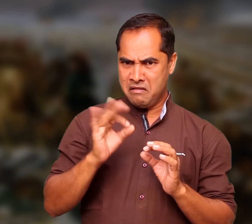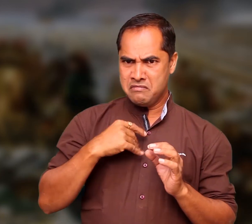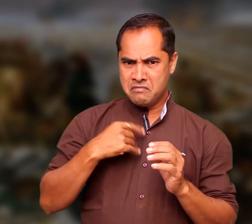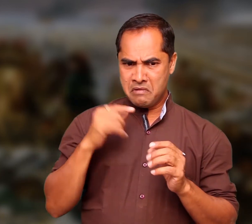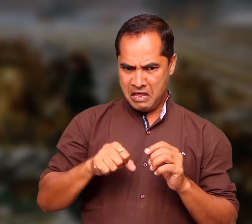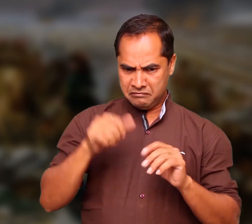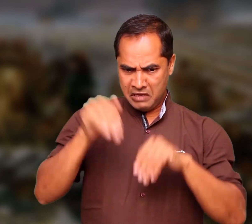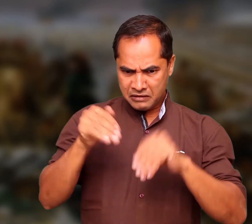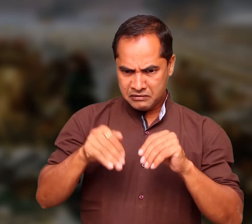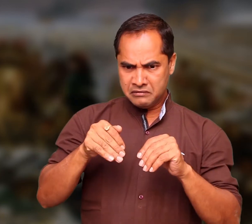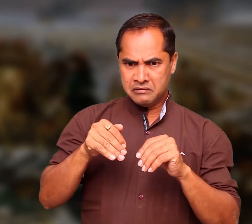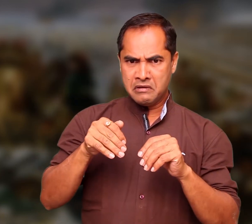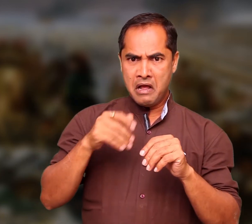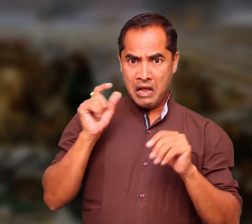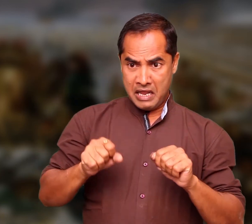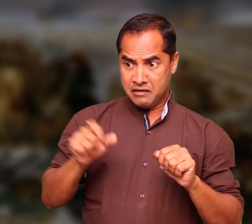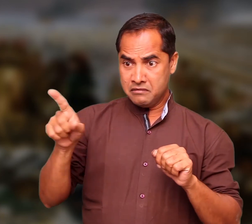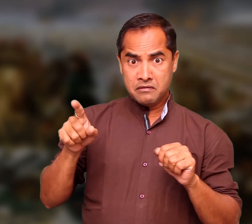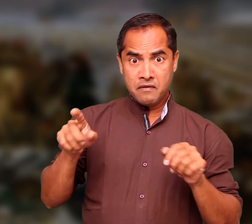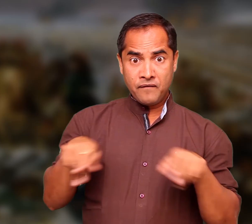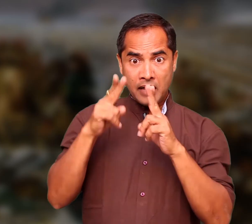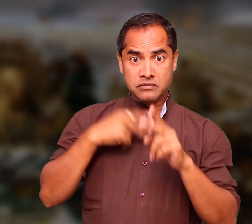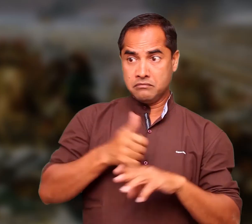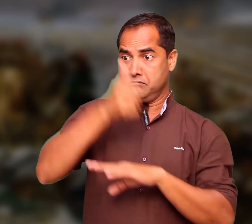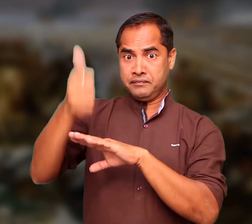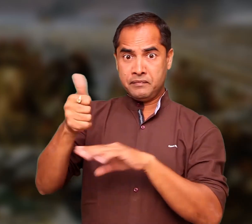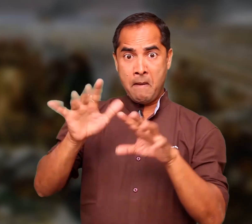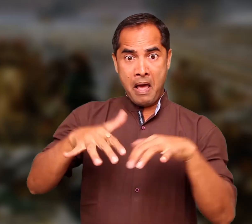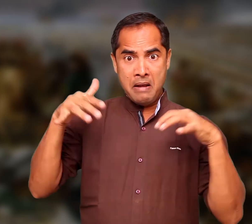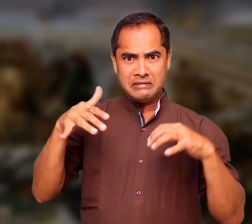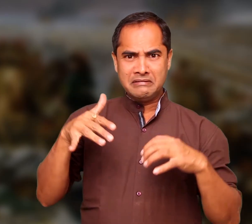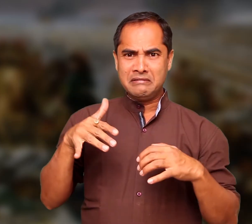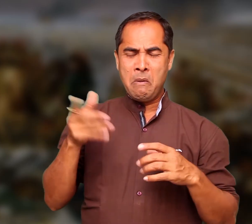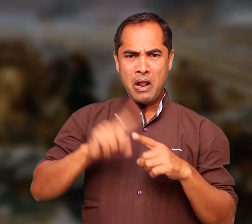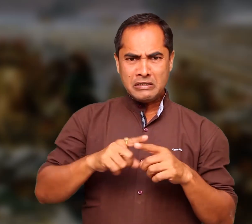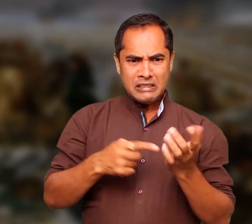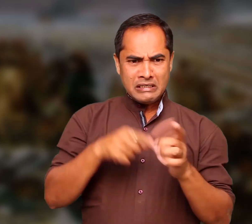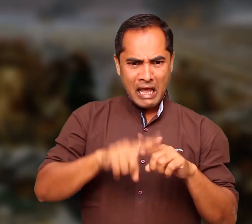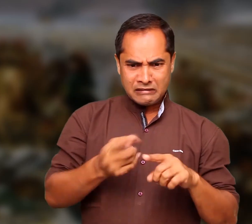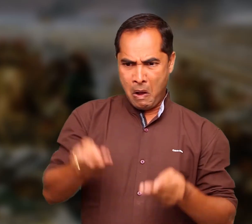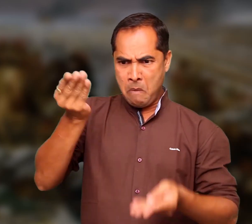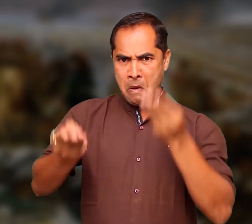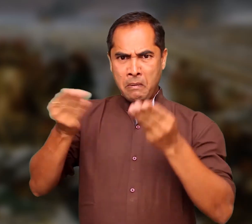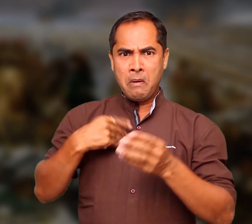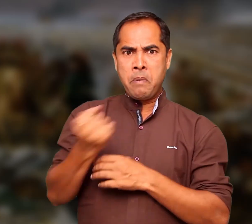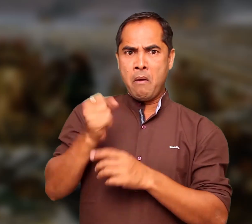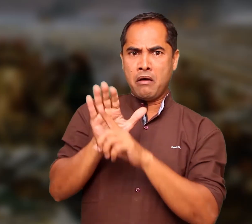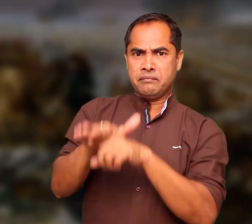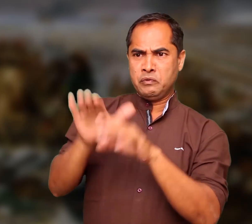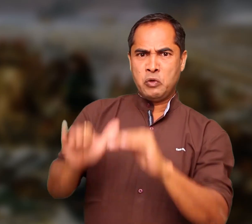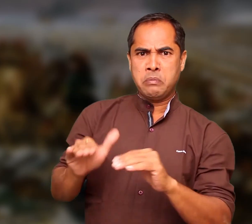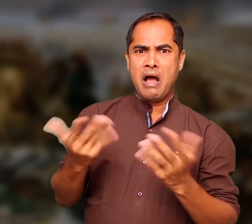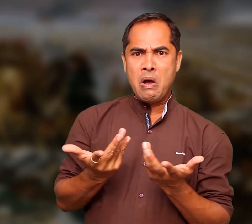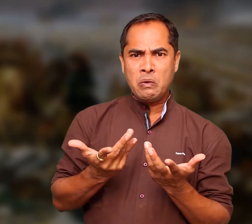going to guarantee any political freedom or systems of democracy like Parliament.